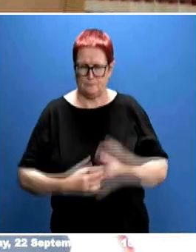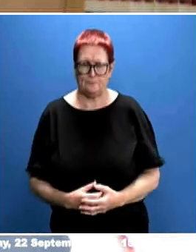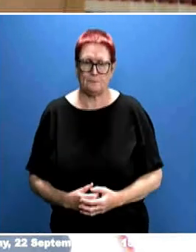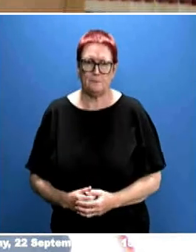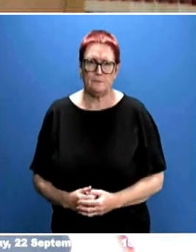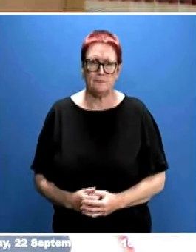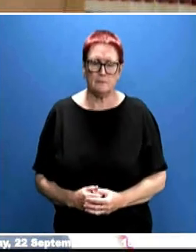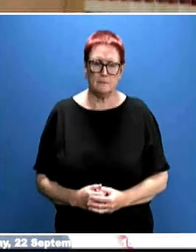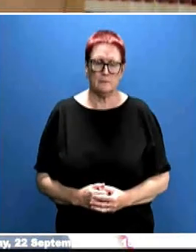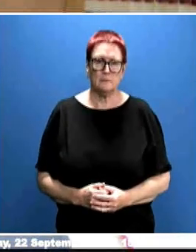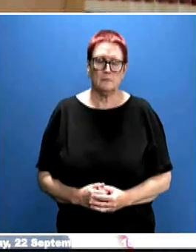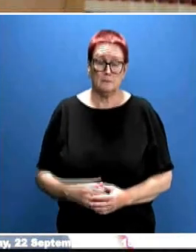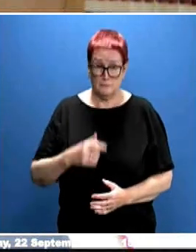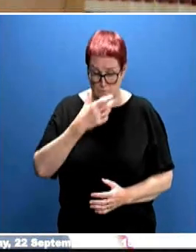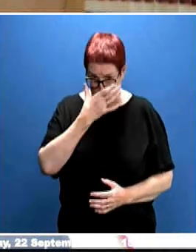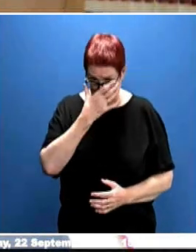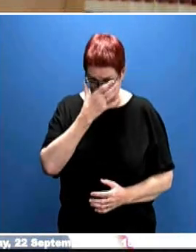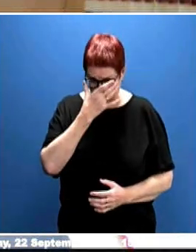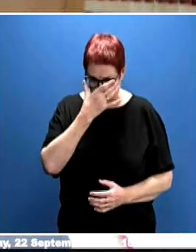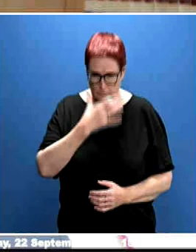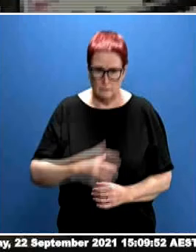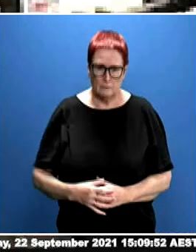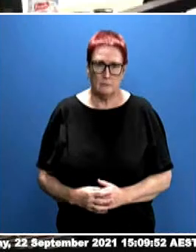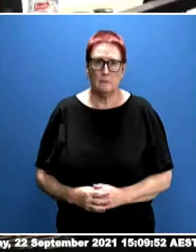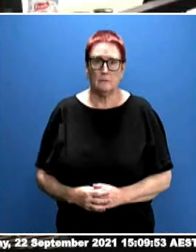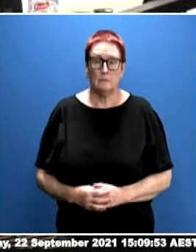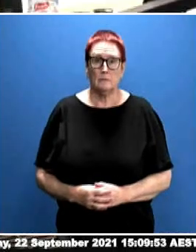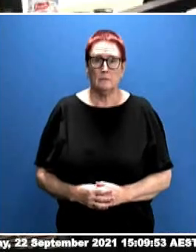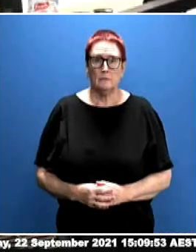Do your files reflect what percentage of children or young people